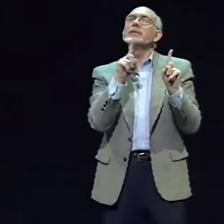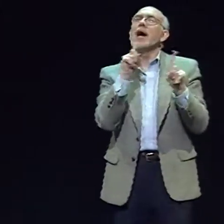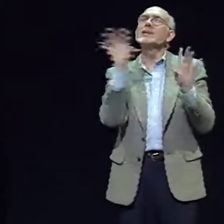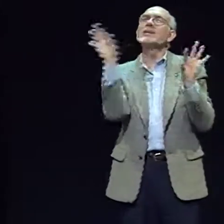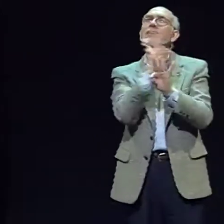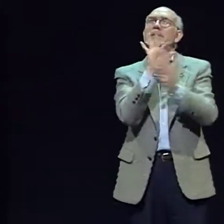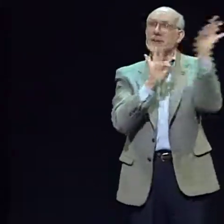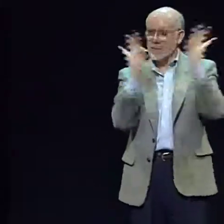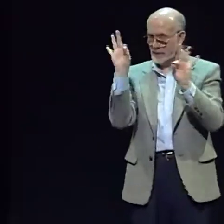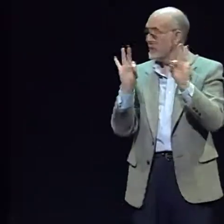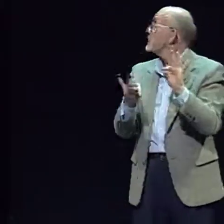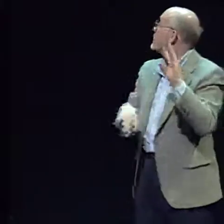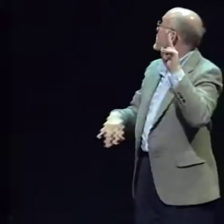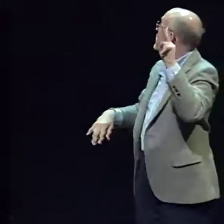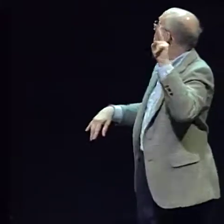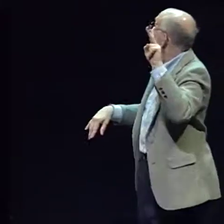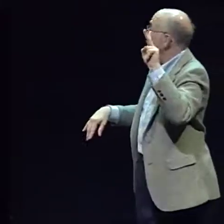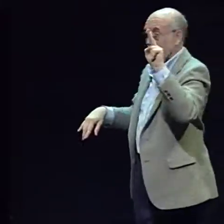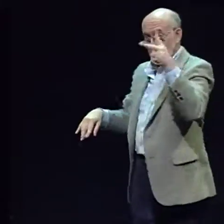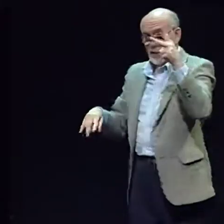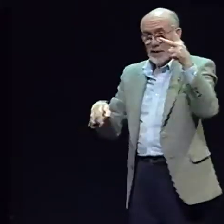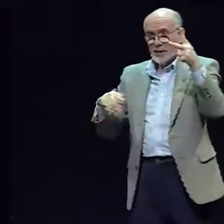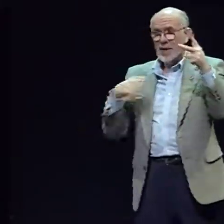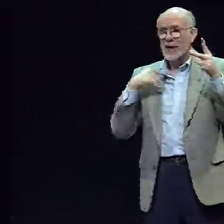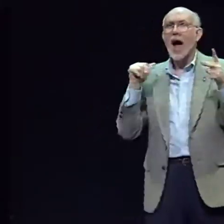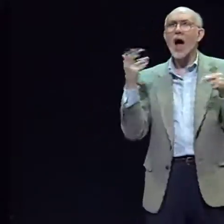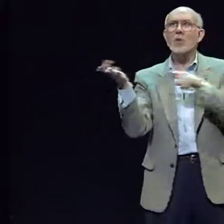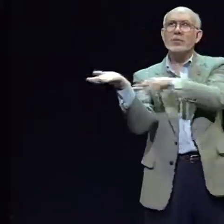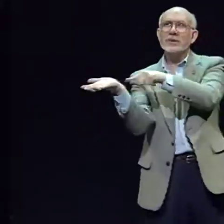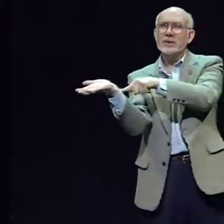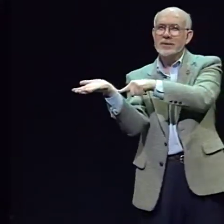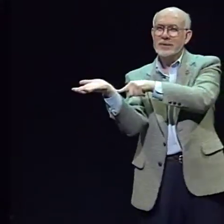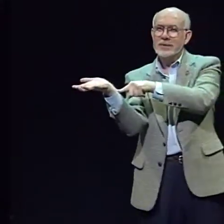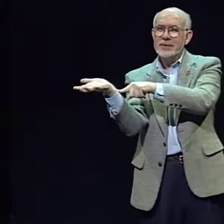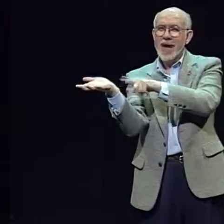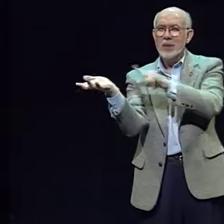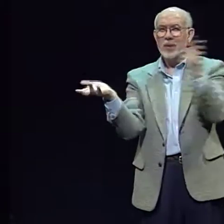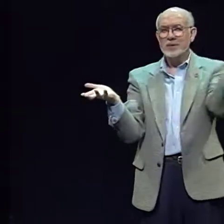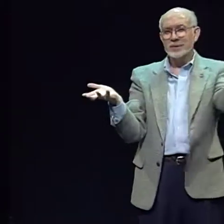THE ARTIST, THE POET IS RESPONSIBLE FOR MAKING THOSE DECISIONS THROUGH THE PROCESS.